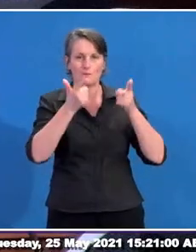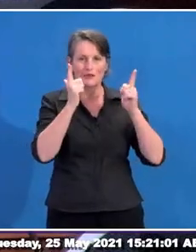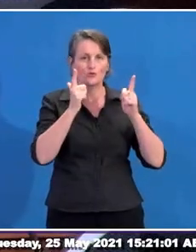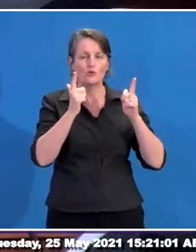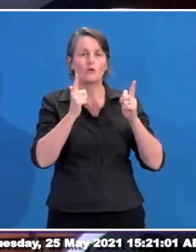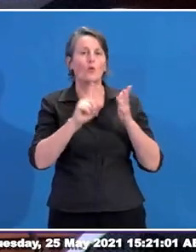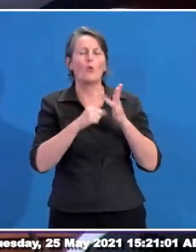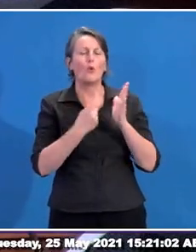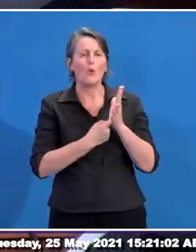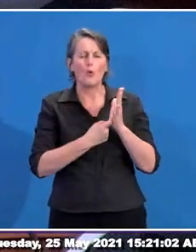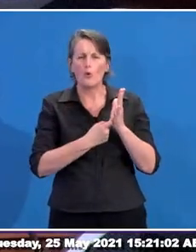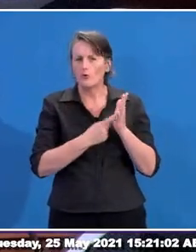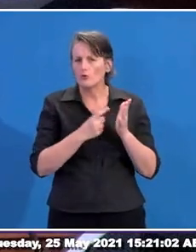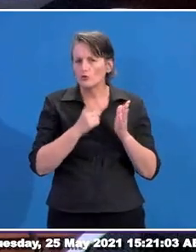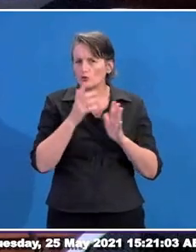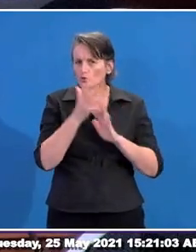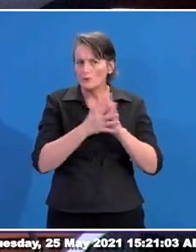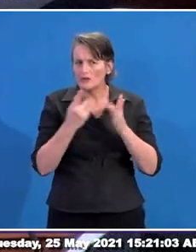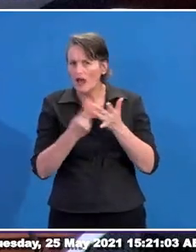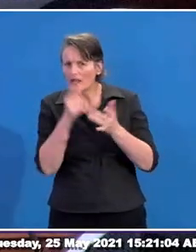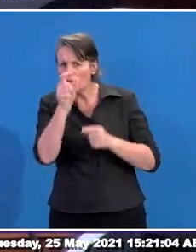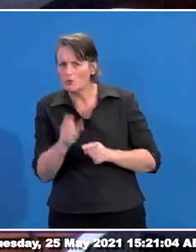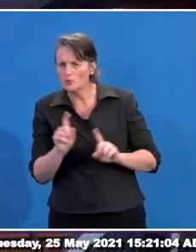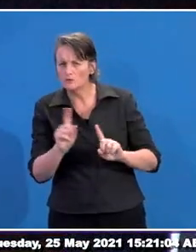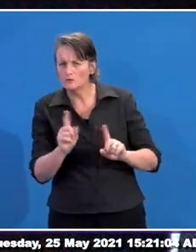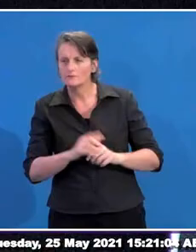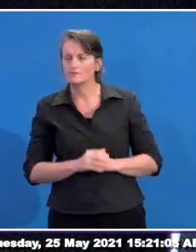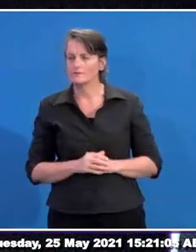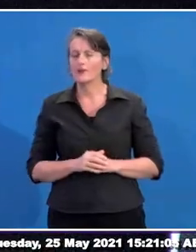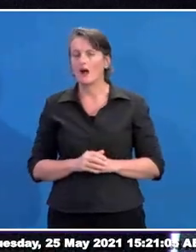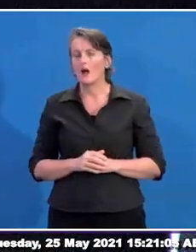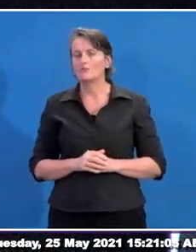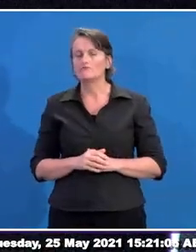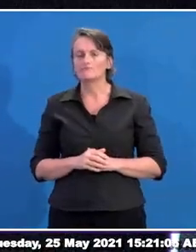recollection, someone else somewhere else? Predominantly SP1.